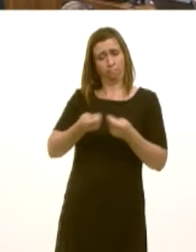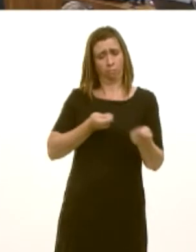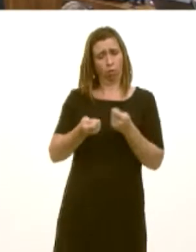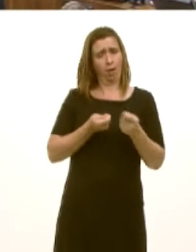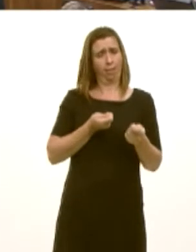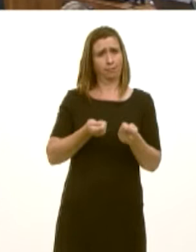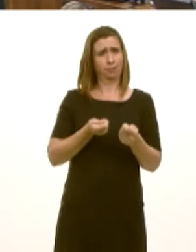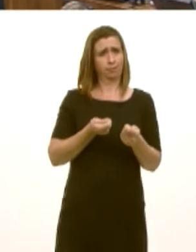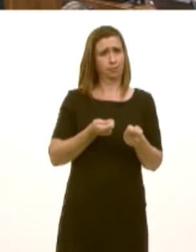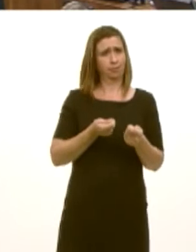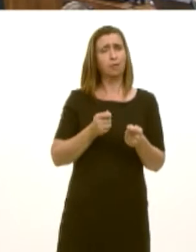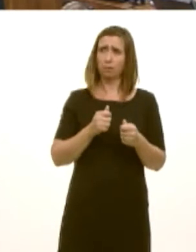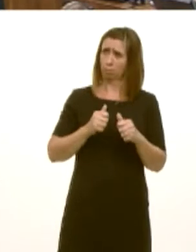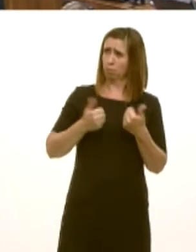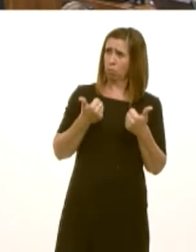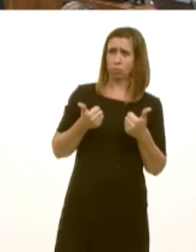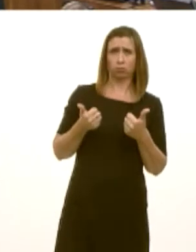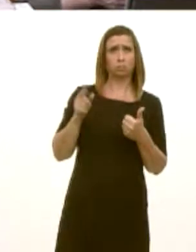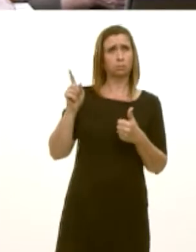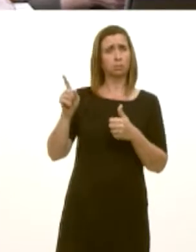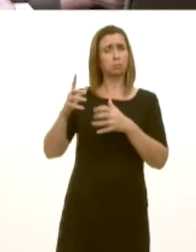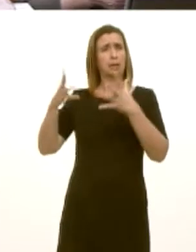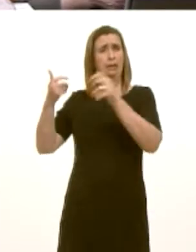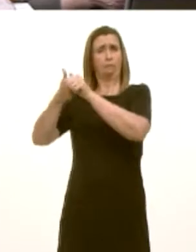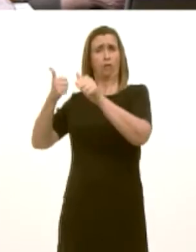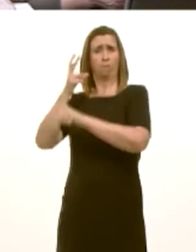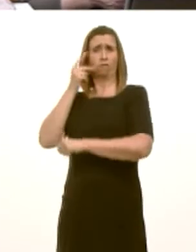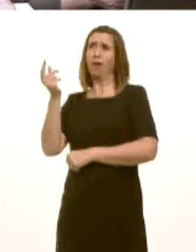such as the velothon equally as well as large multinational companies? Carwyn Jones: I think that much is true.